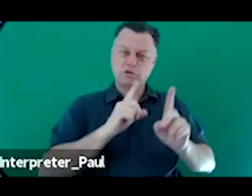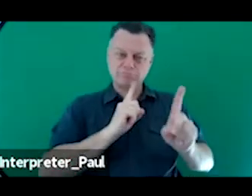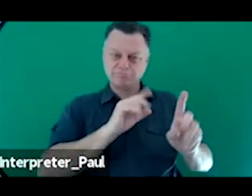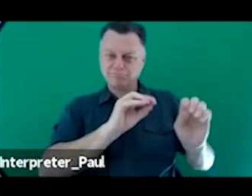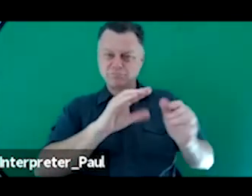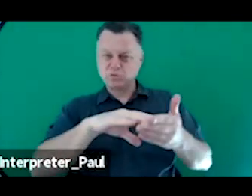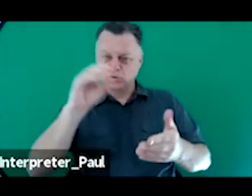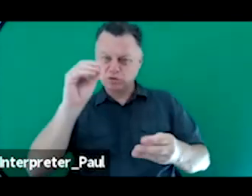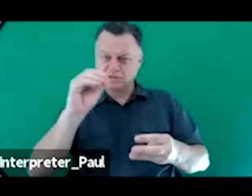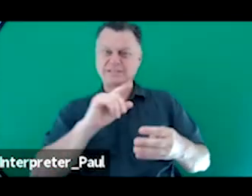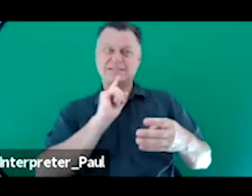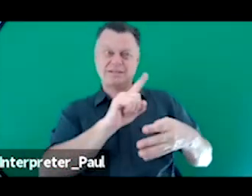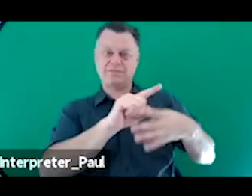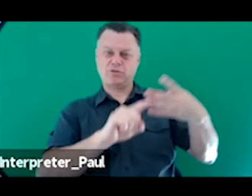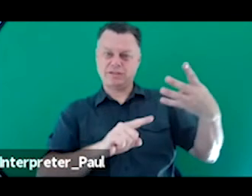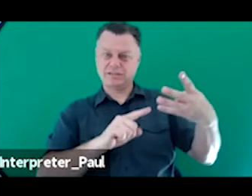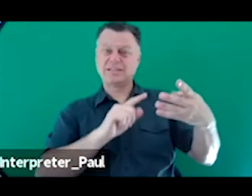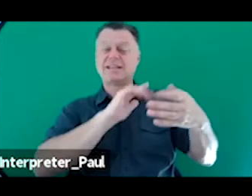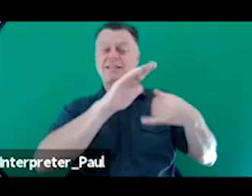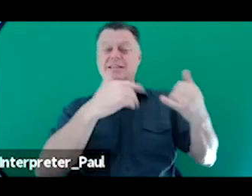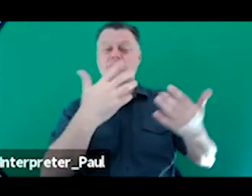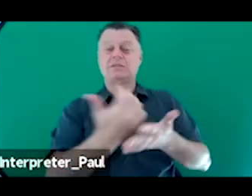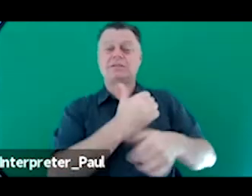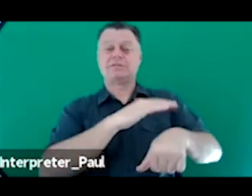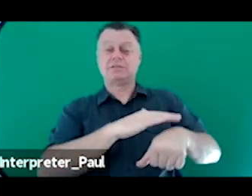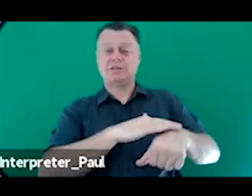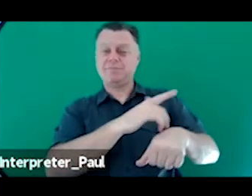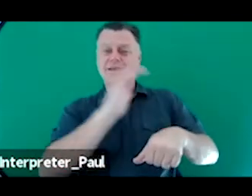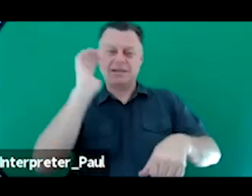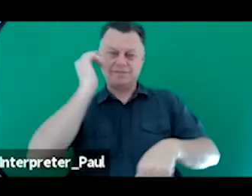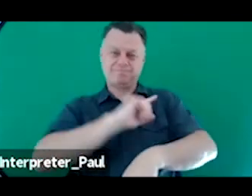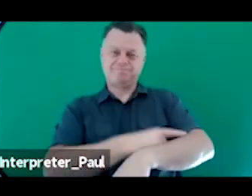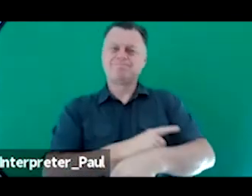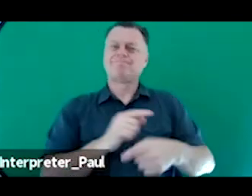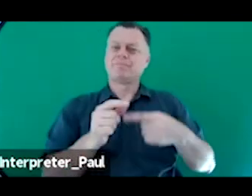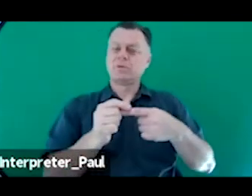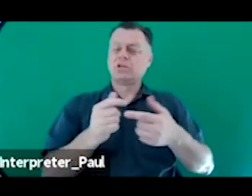time and effort. How do students interact with the content and materials, but also,